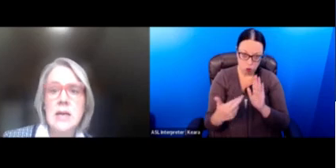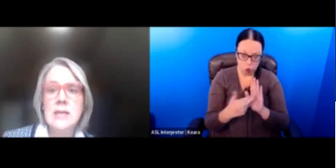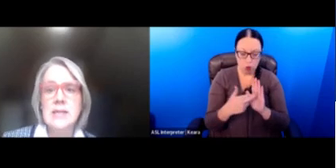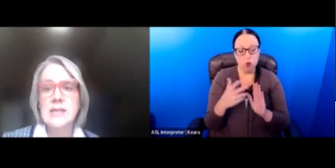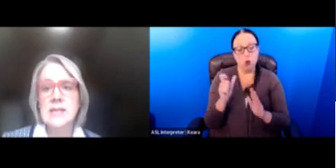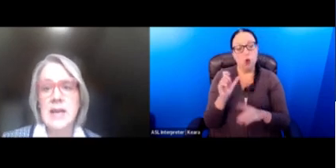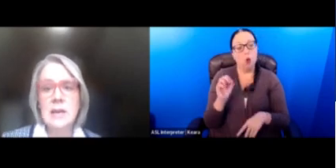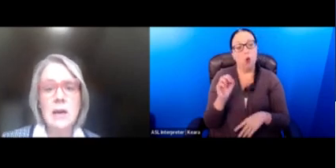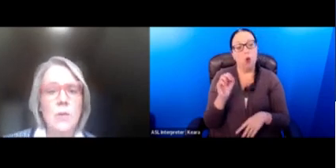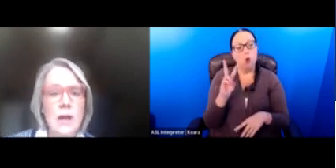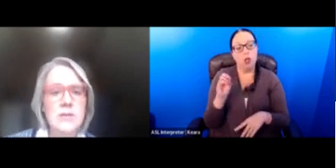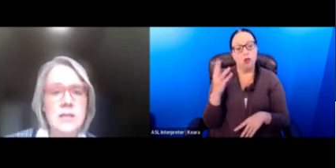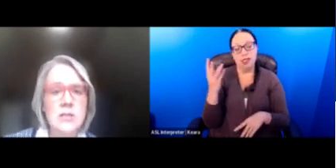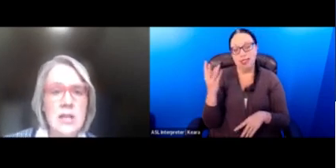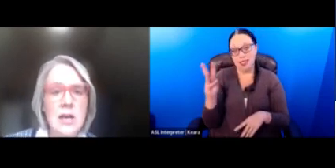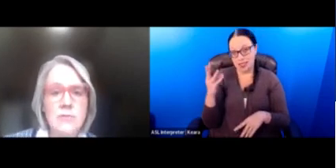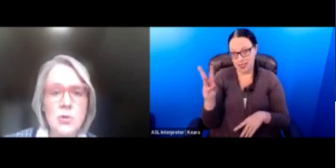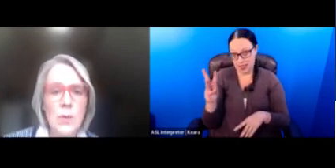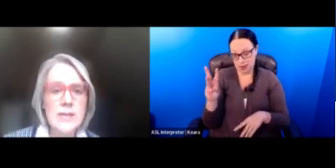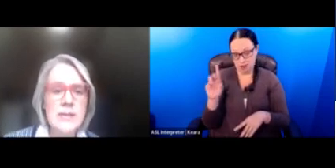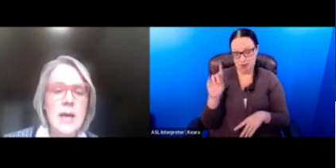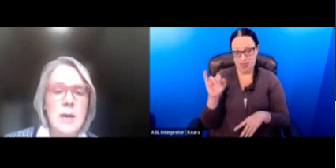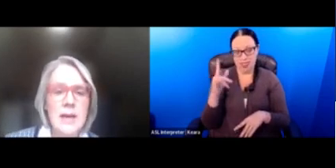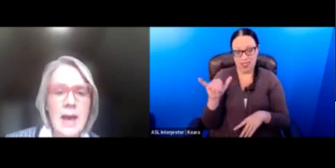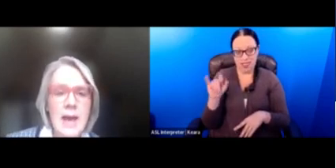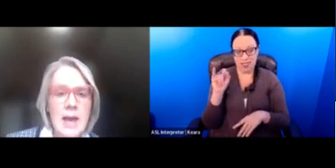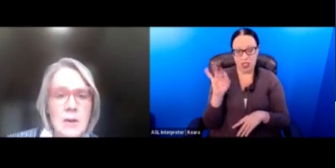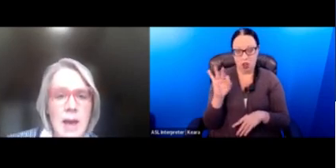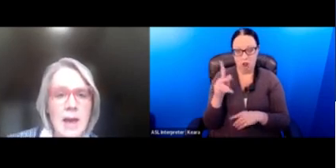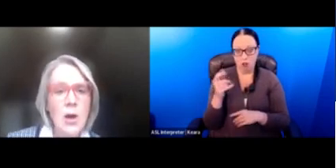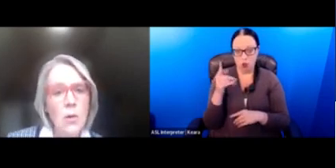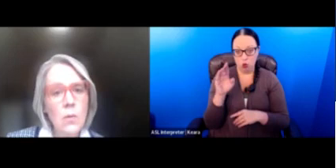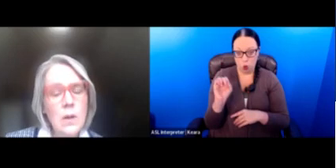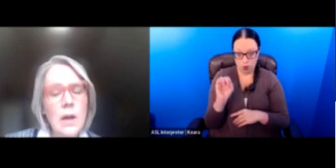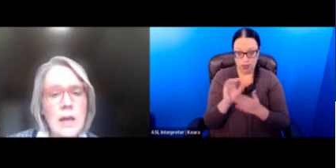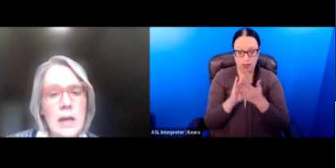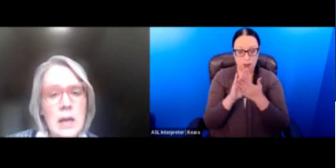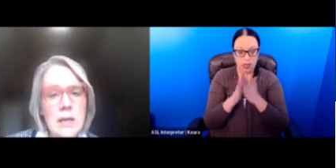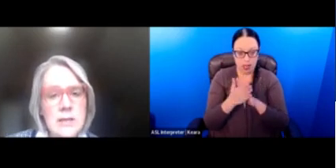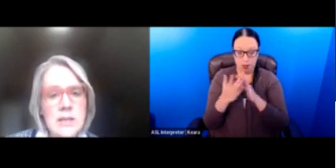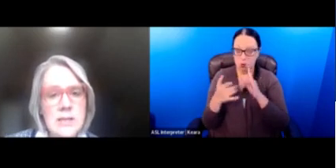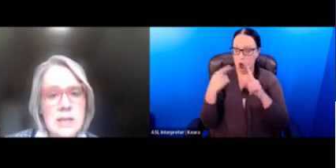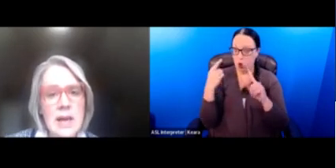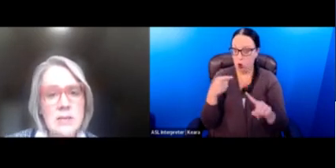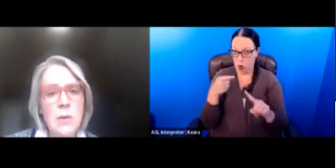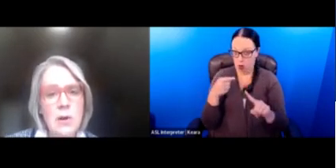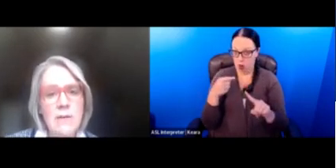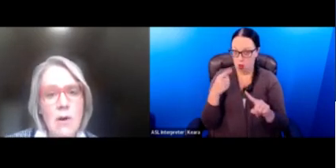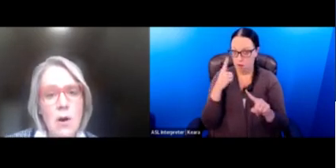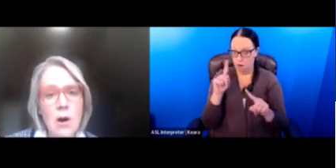transformation initiatives. We started having conversations with the Tennessee Department of